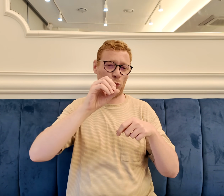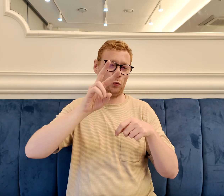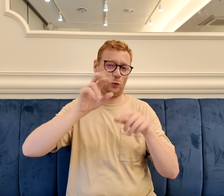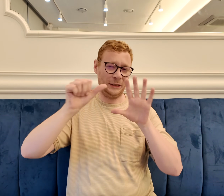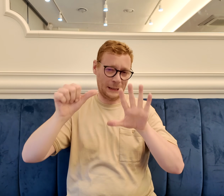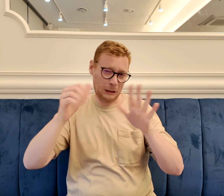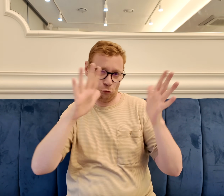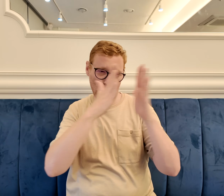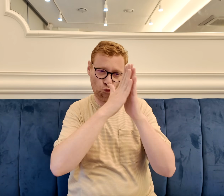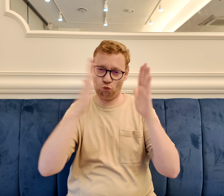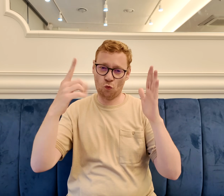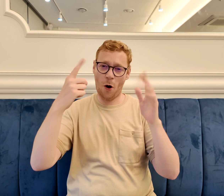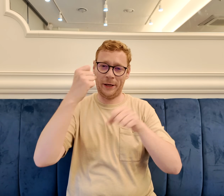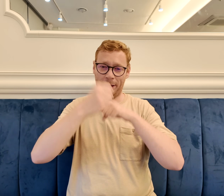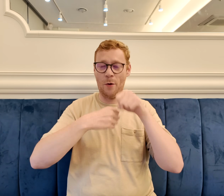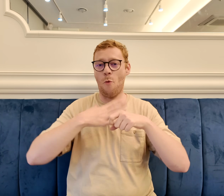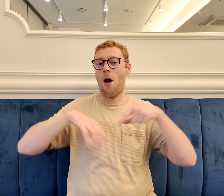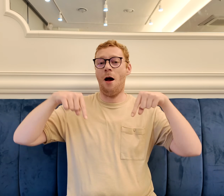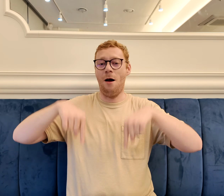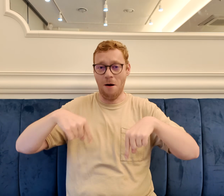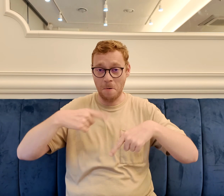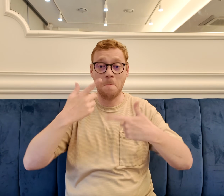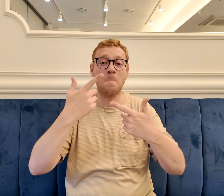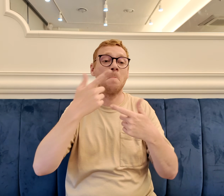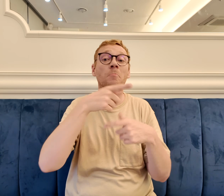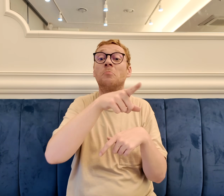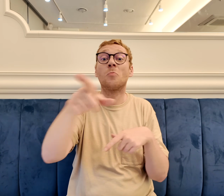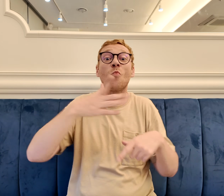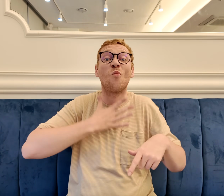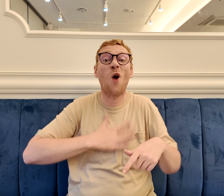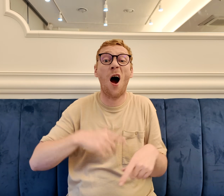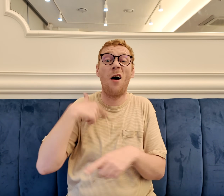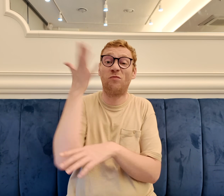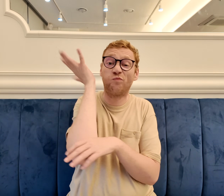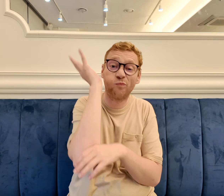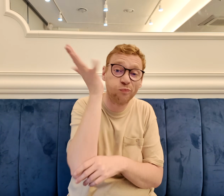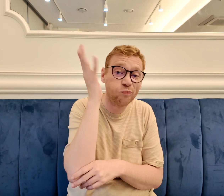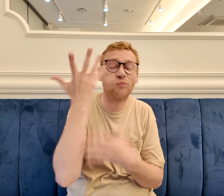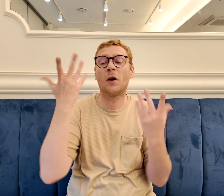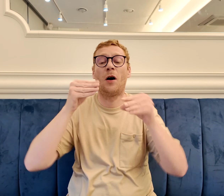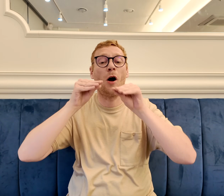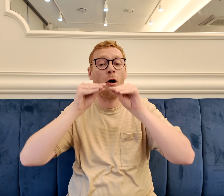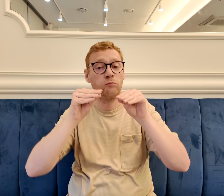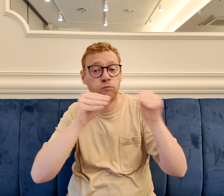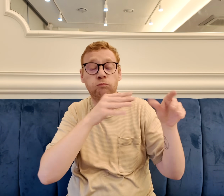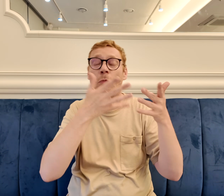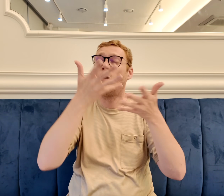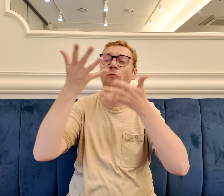maybe next year or the year after. If you'd like to request a lecture or